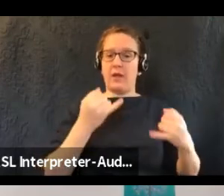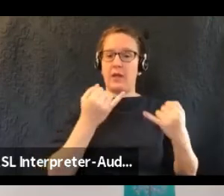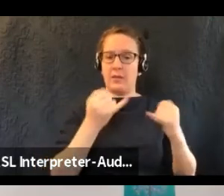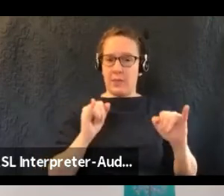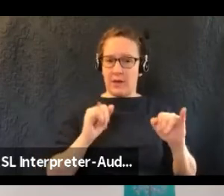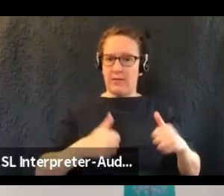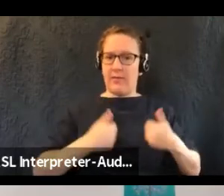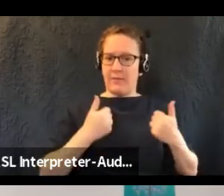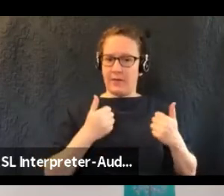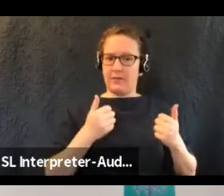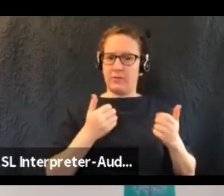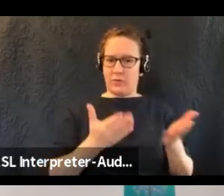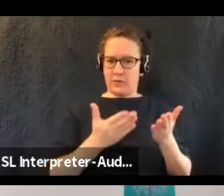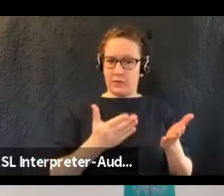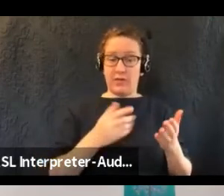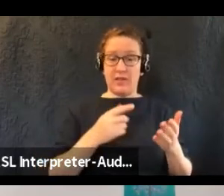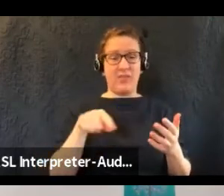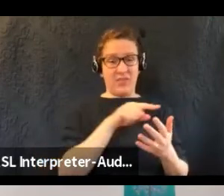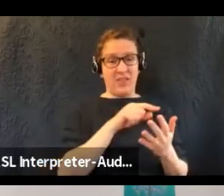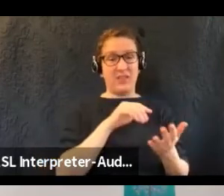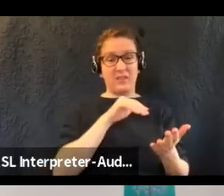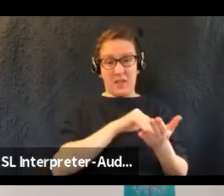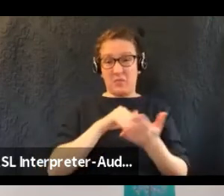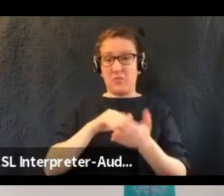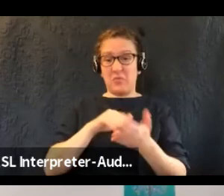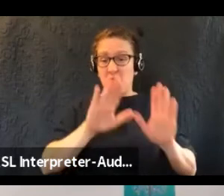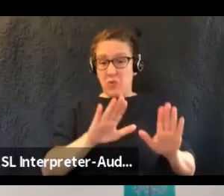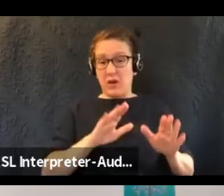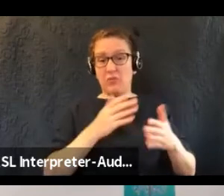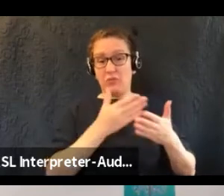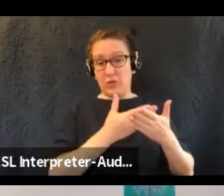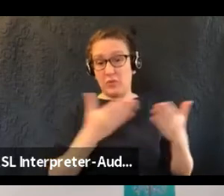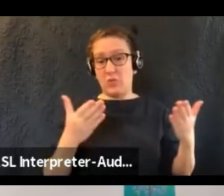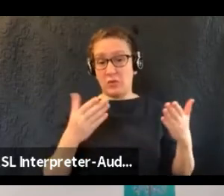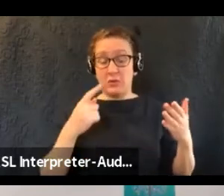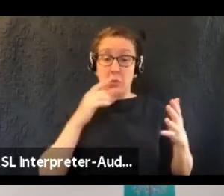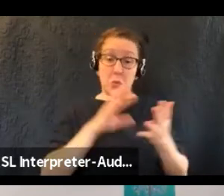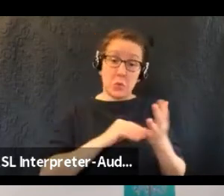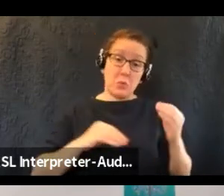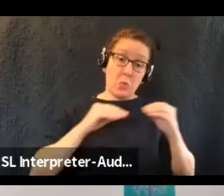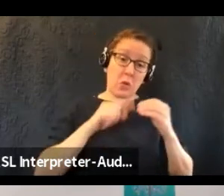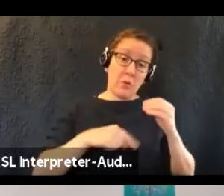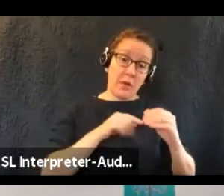These Centers would be a great resource to learn more about access services in that community.